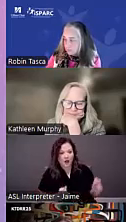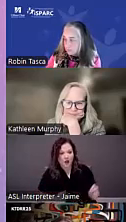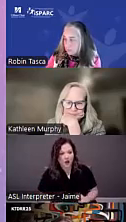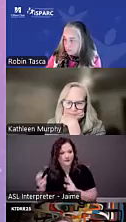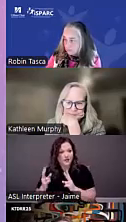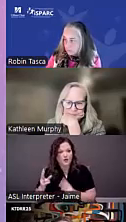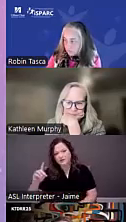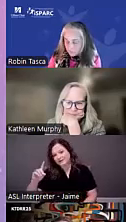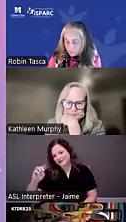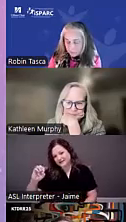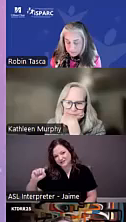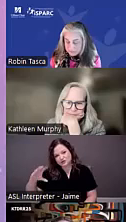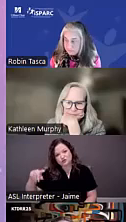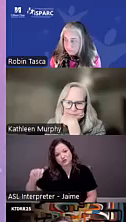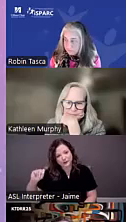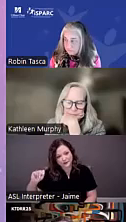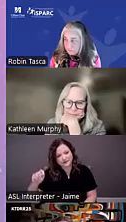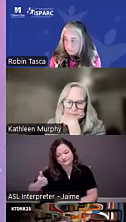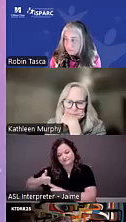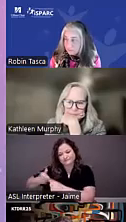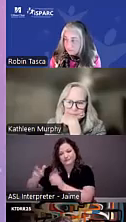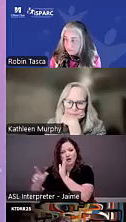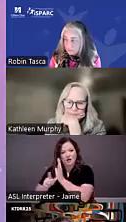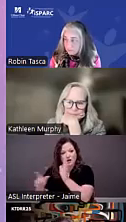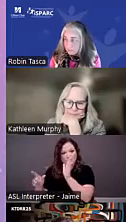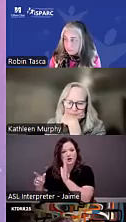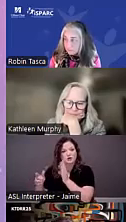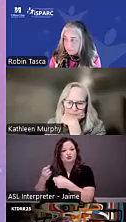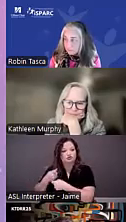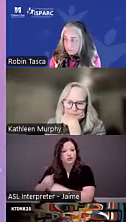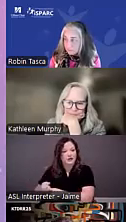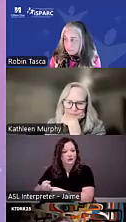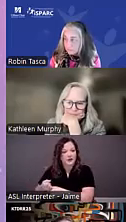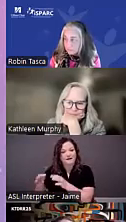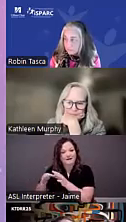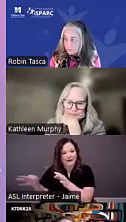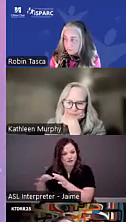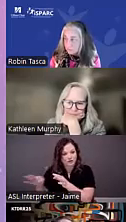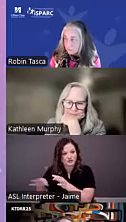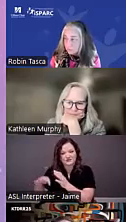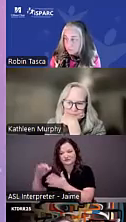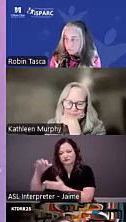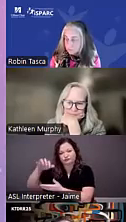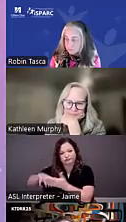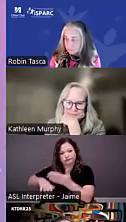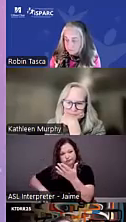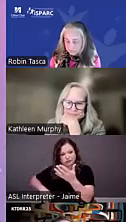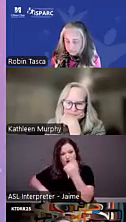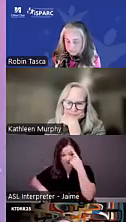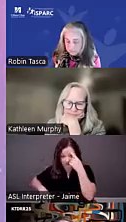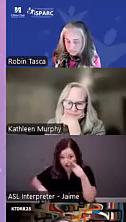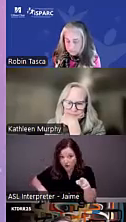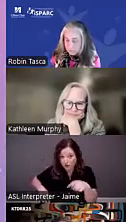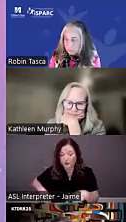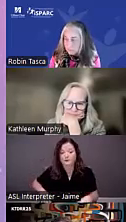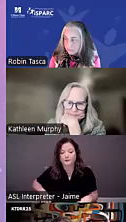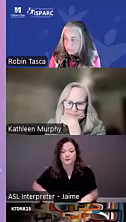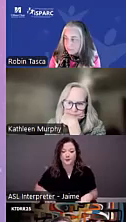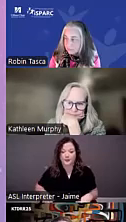And it will autogenerate captions and a transcript for you. So I will say that it does a really good job.